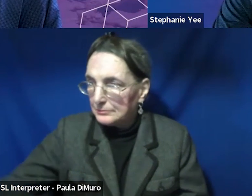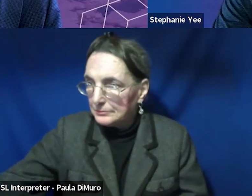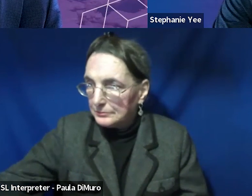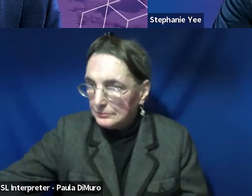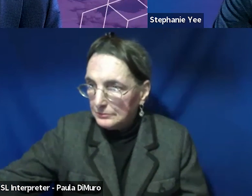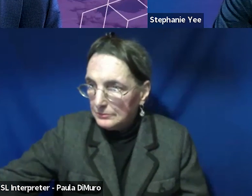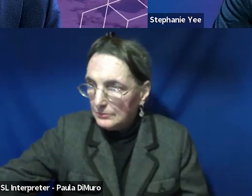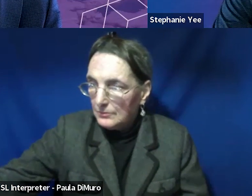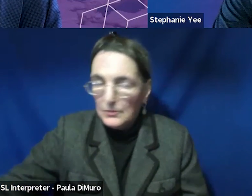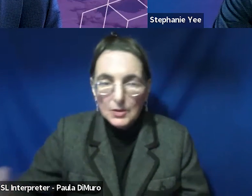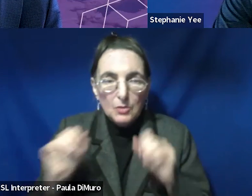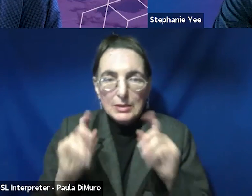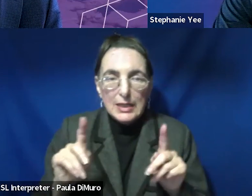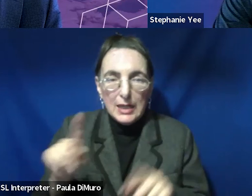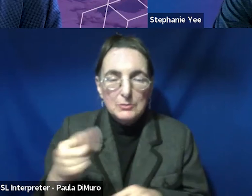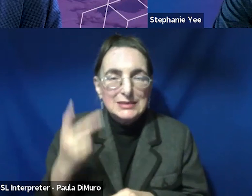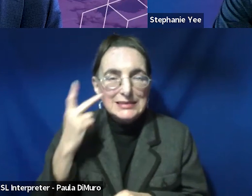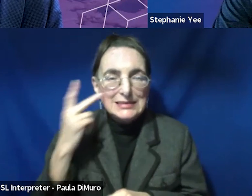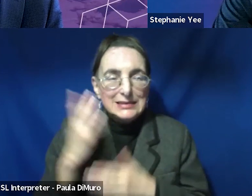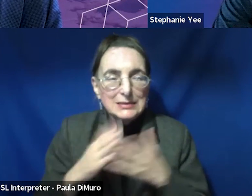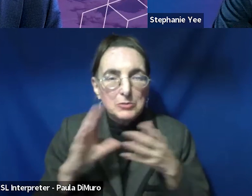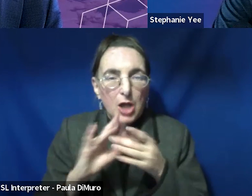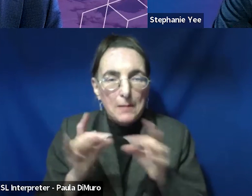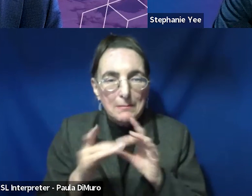Okay. I'm just seeing some comments now at the point.